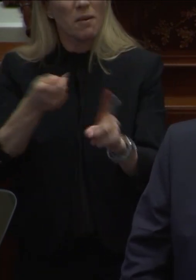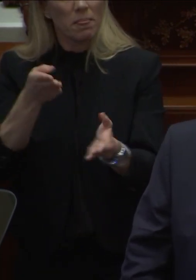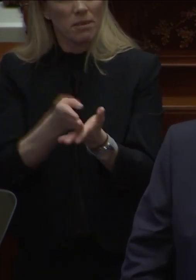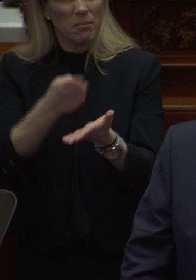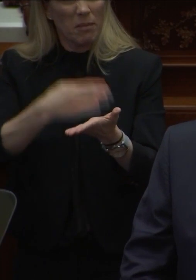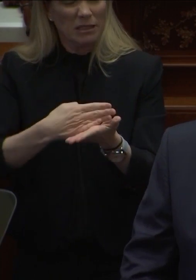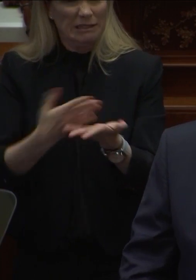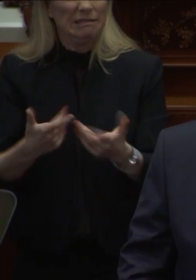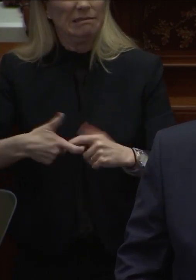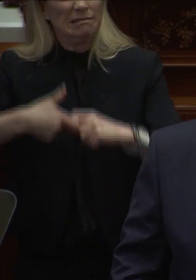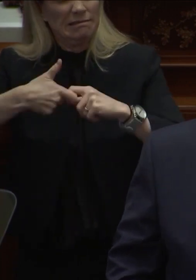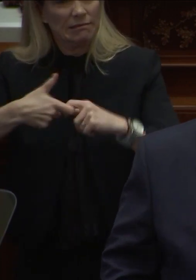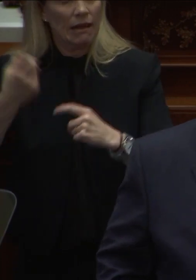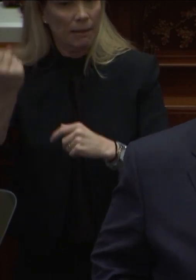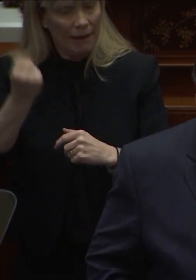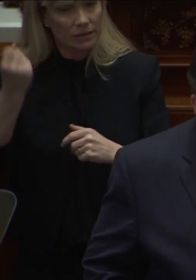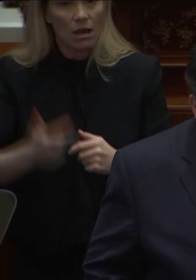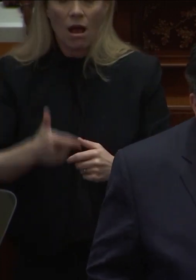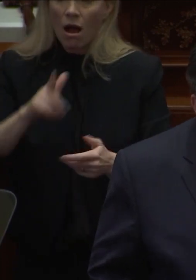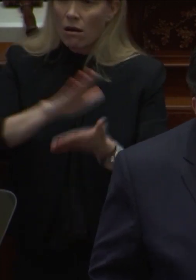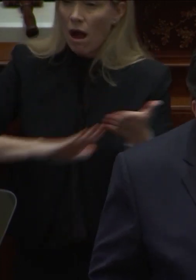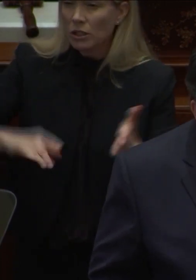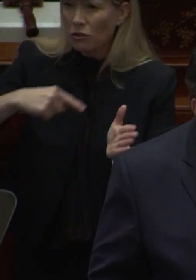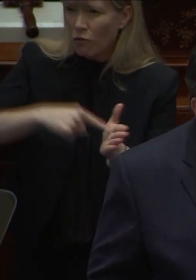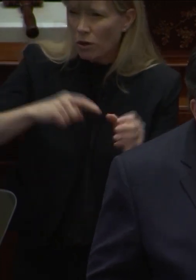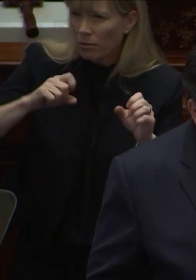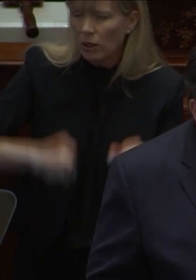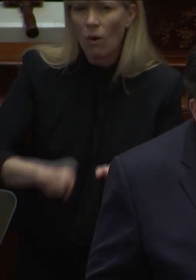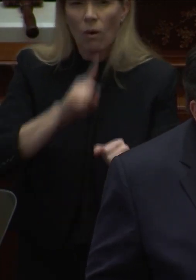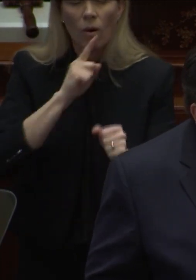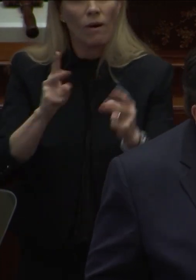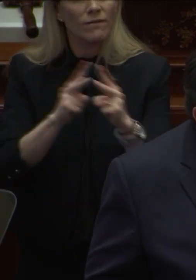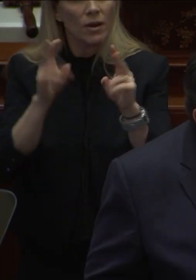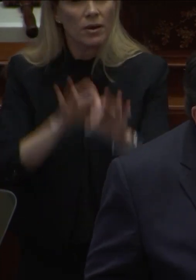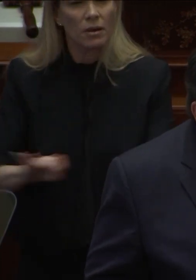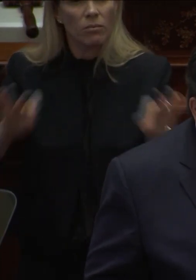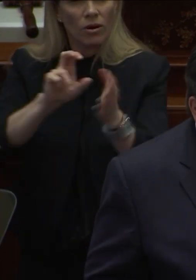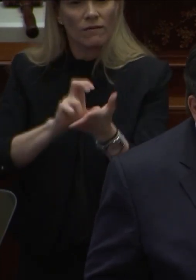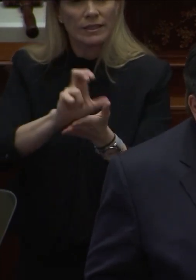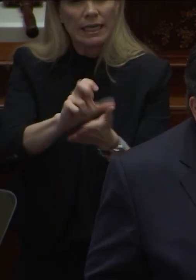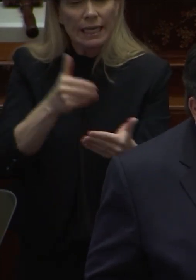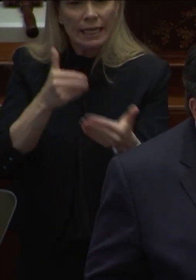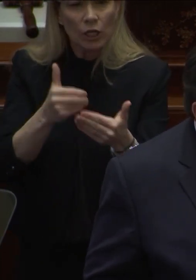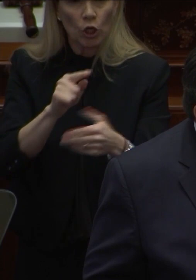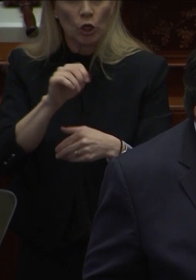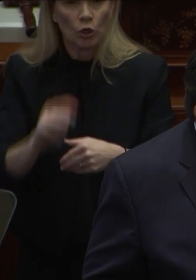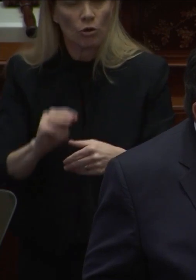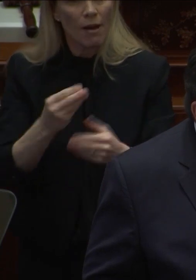THE DAMAGE DONE TO HIGHER EDUCATION BY THE BUDGET IMPASSE. COLLEGE AFFORDABILITY IS A